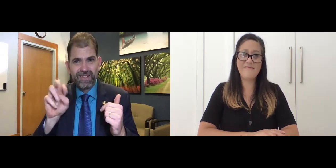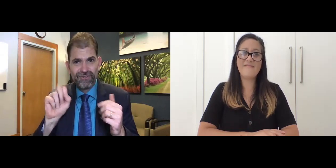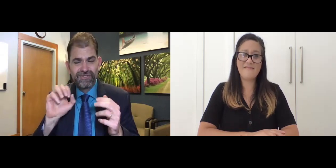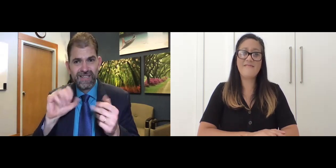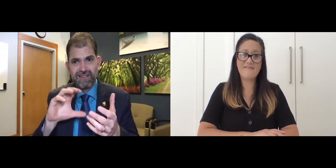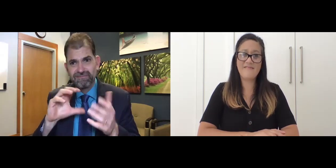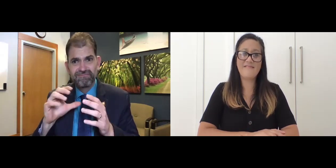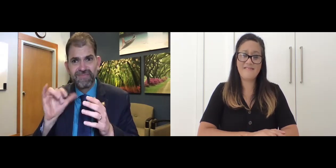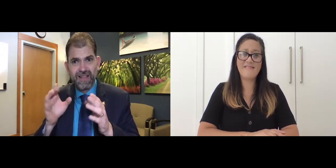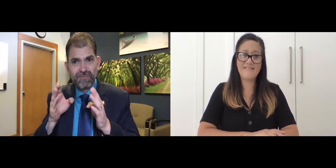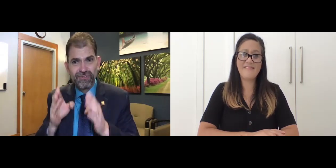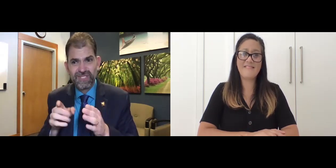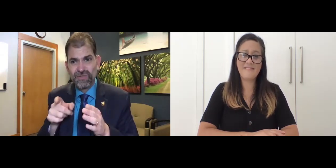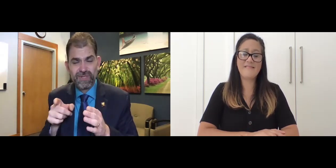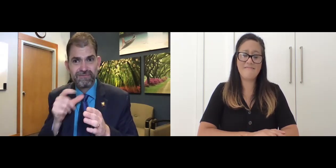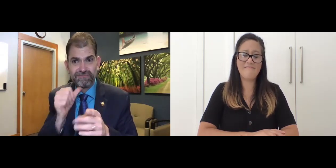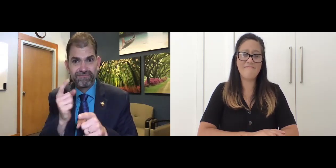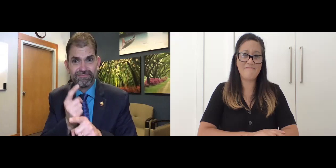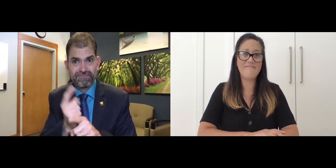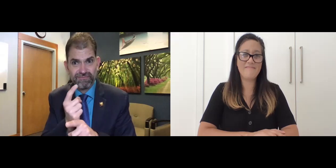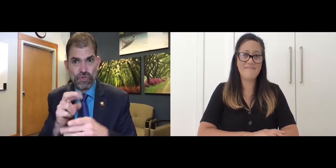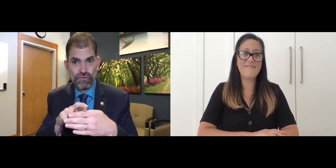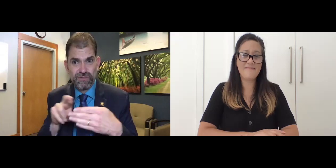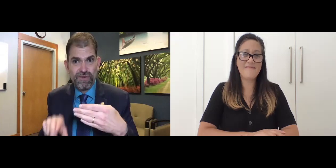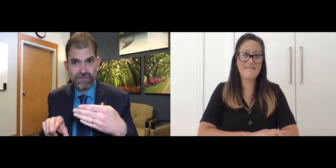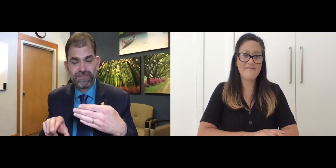There are so many factors to consider when we talk about the validity of